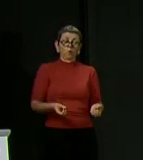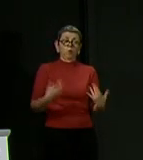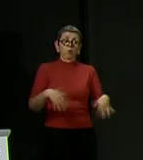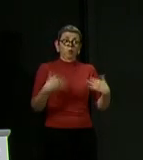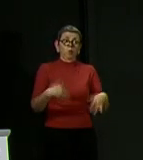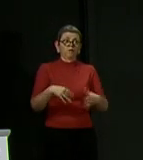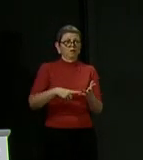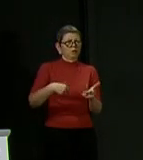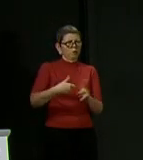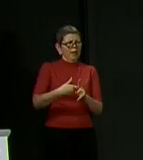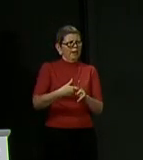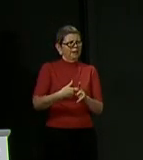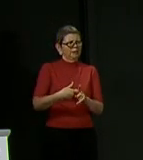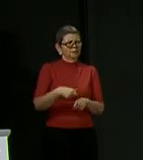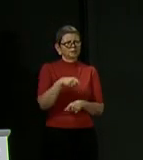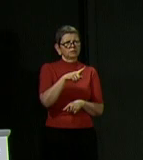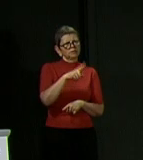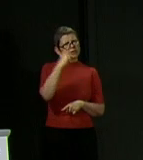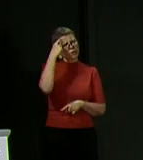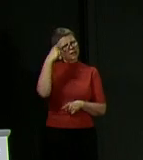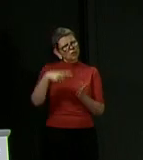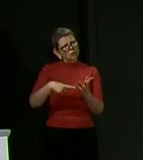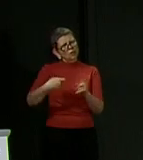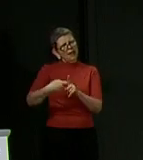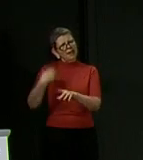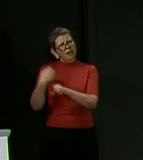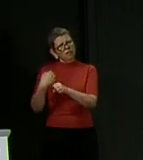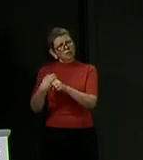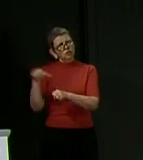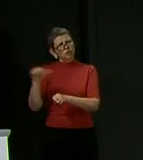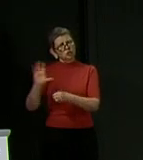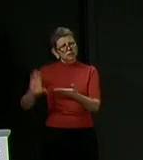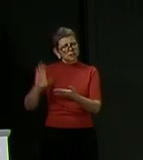the UK Government should keep paying for things like the furlough scheme, keeping Brits and